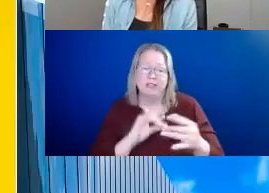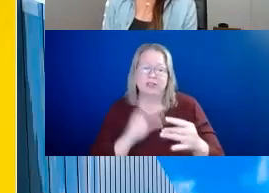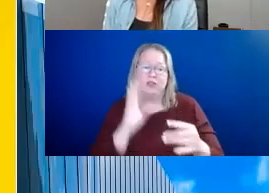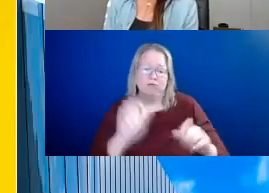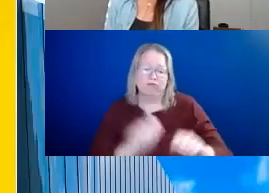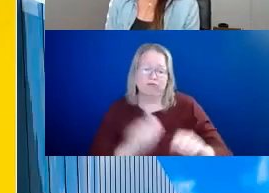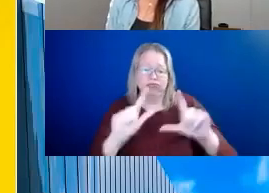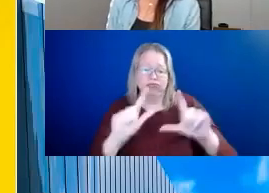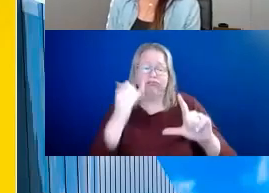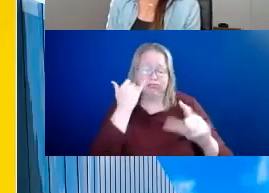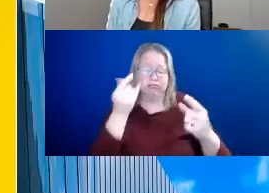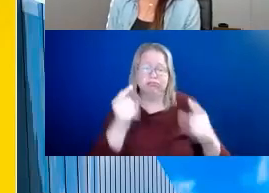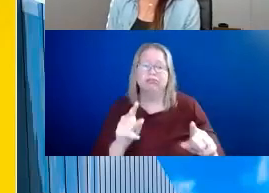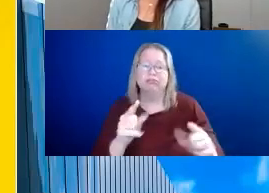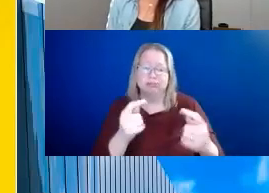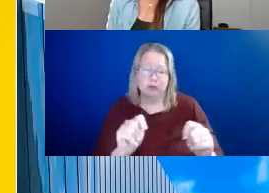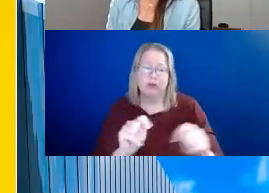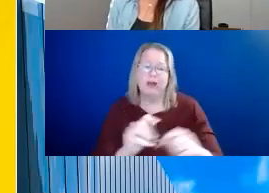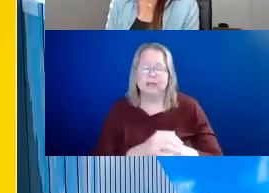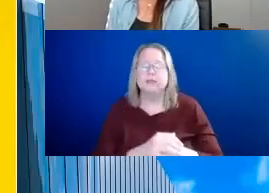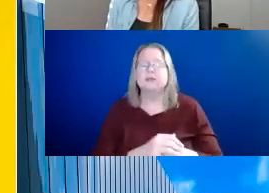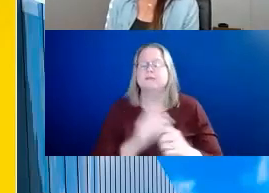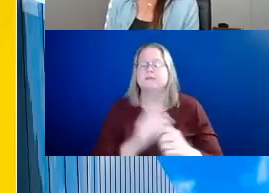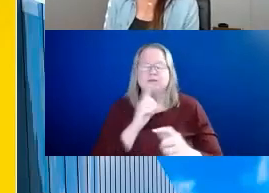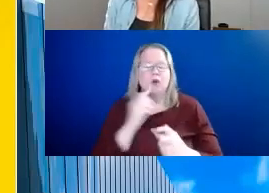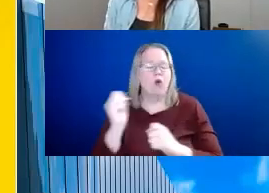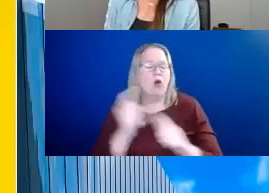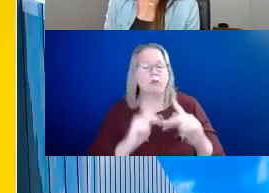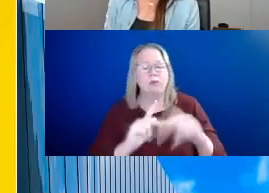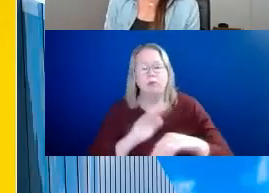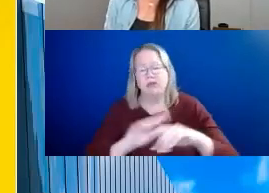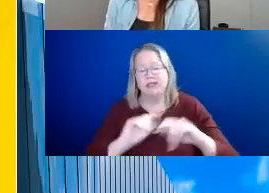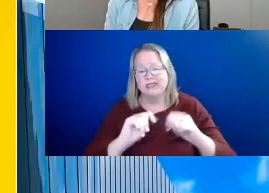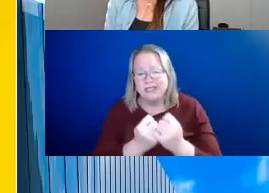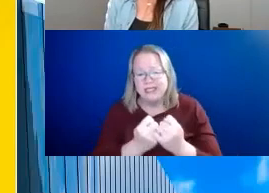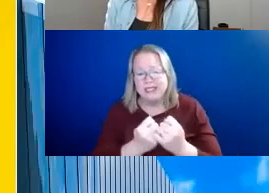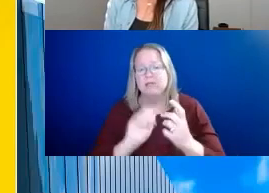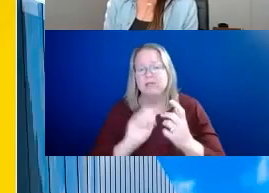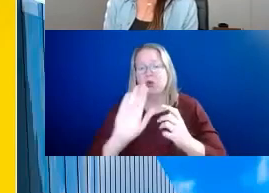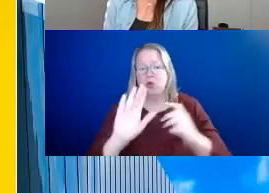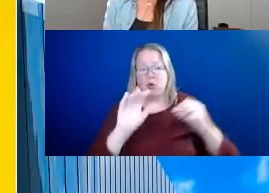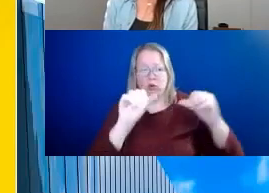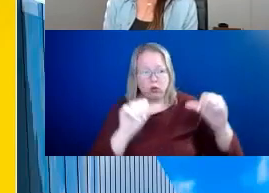Please make sure that everyone on your team 12:19:34 , on your poster, on your paper, on your